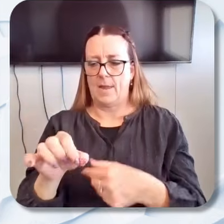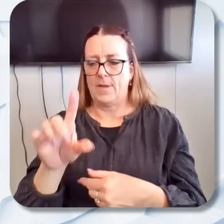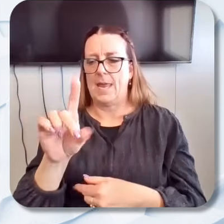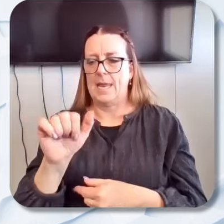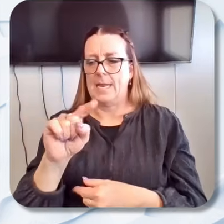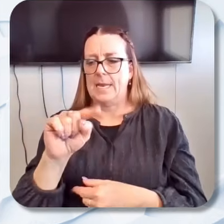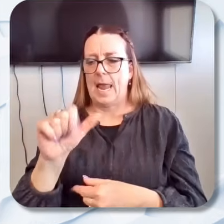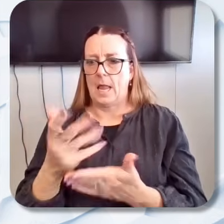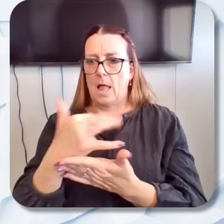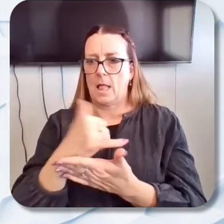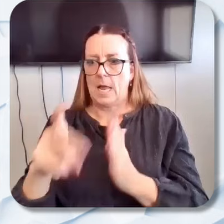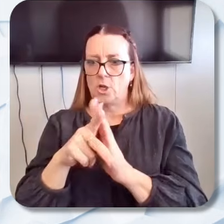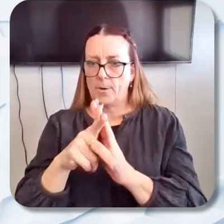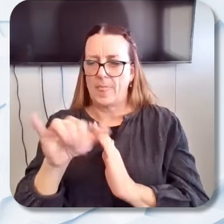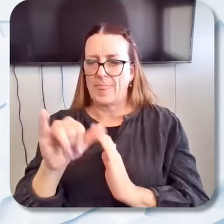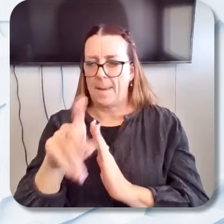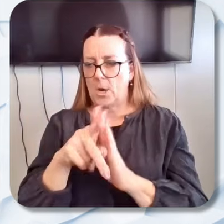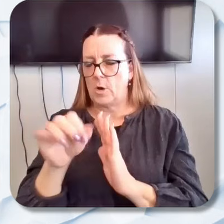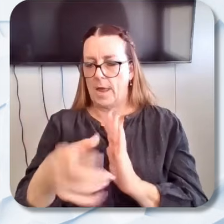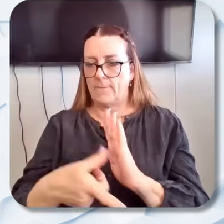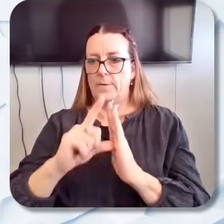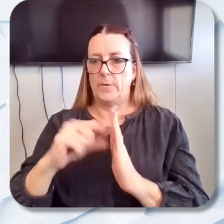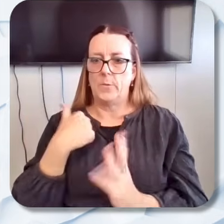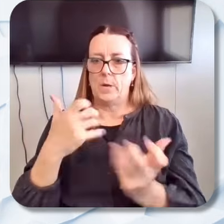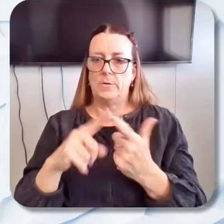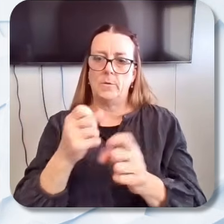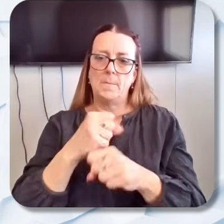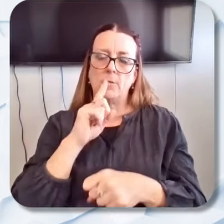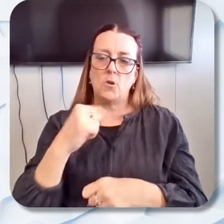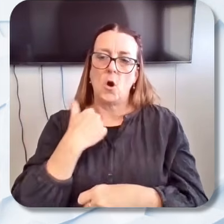That that period of review is because we want to make sure that we're selecting students